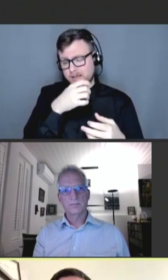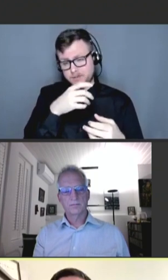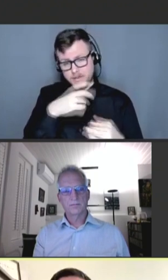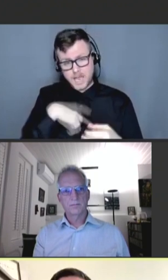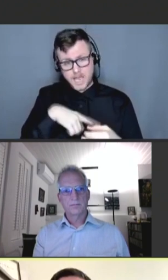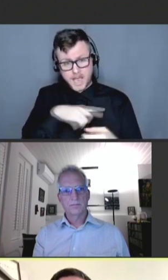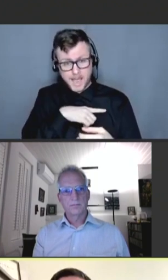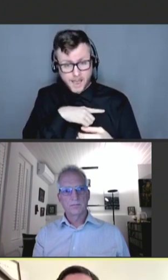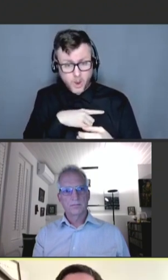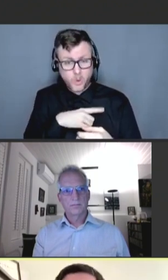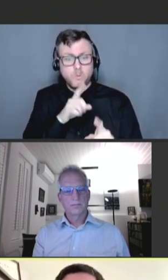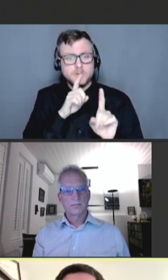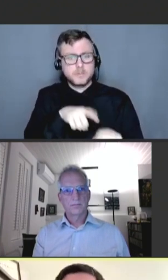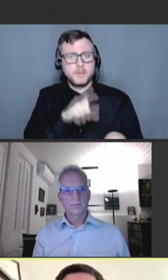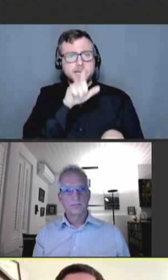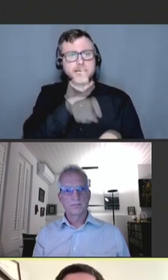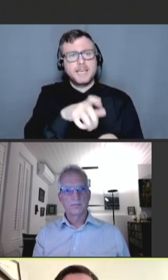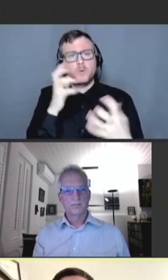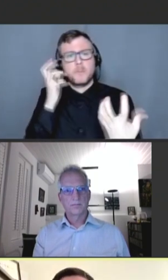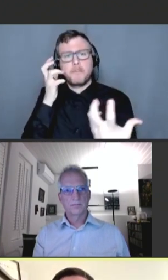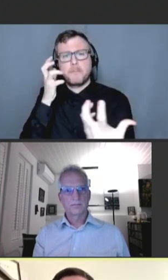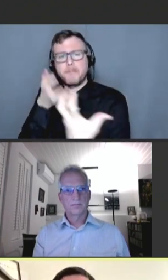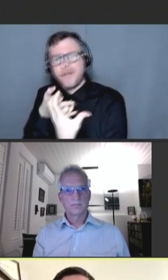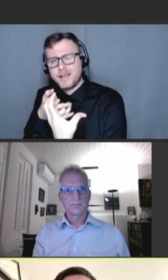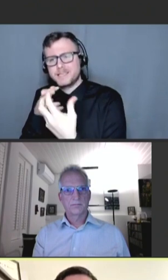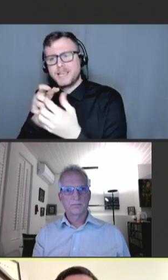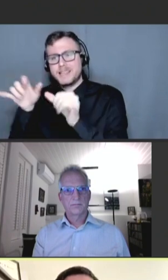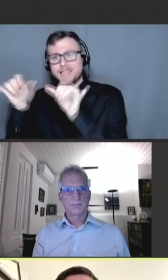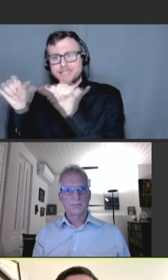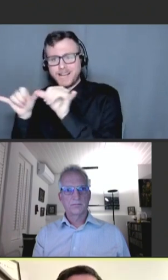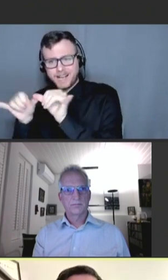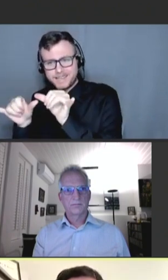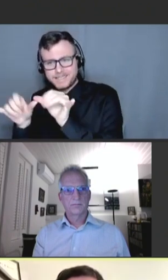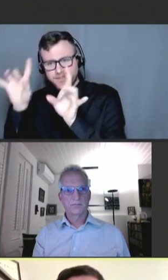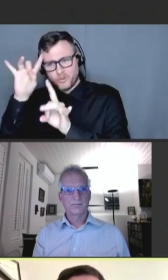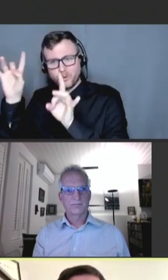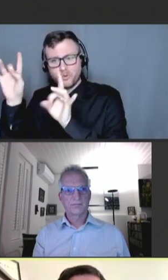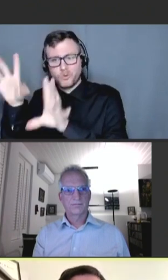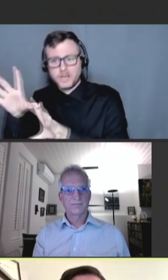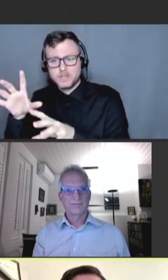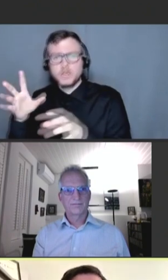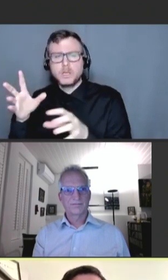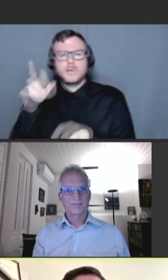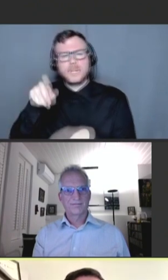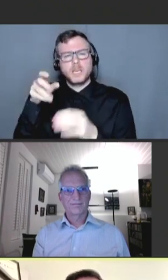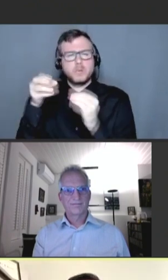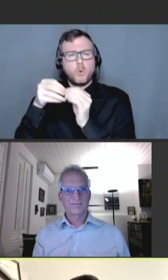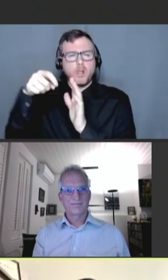to it must match the scale of the crisis, and I think more needs to be done. Next slide, please.